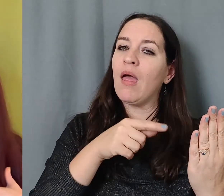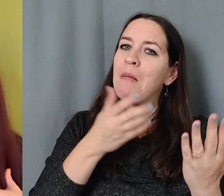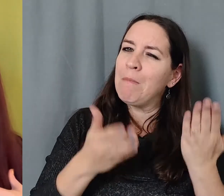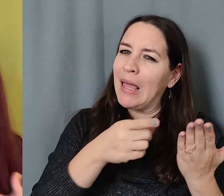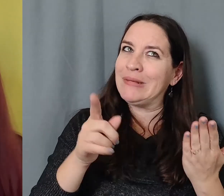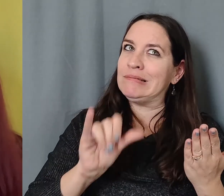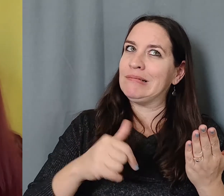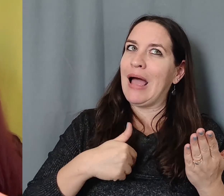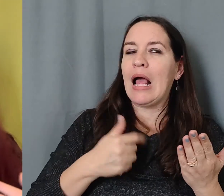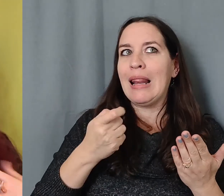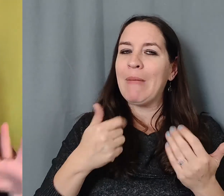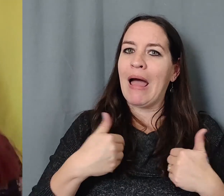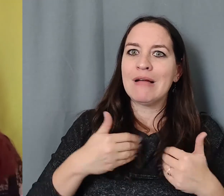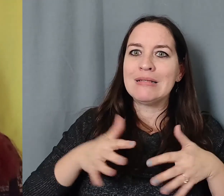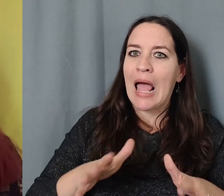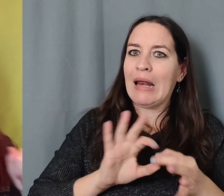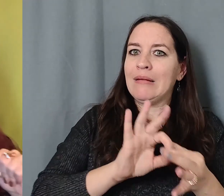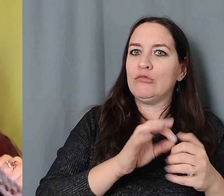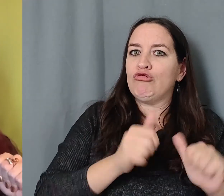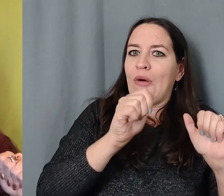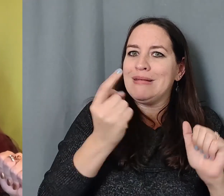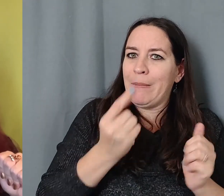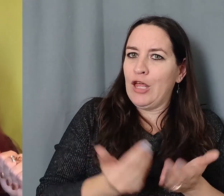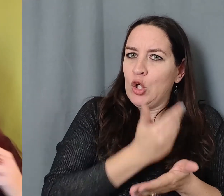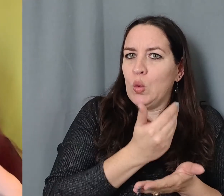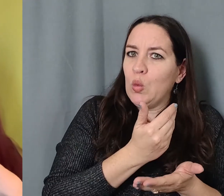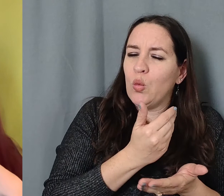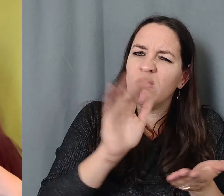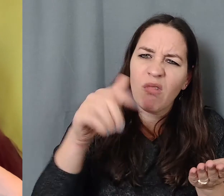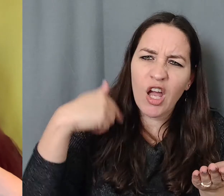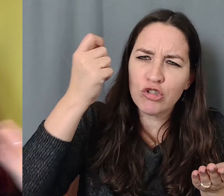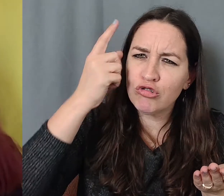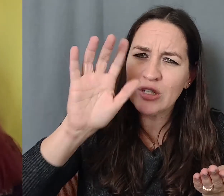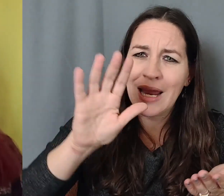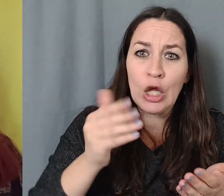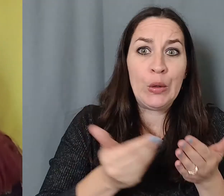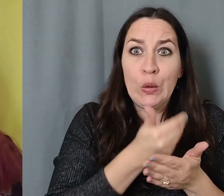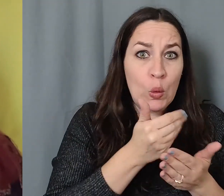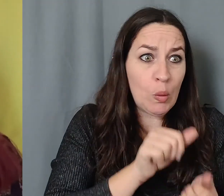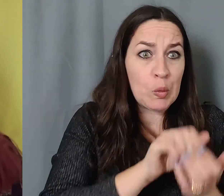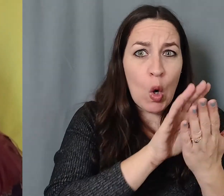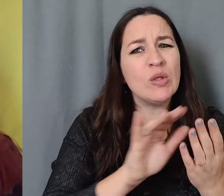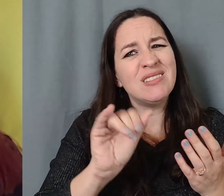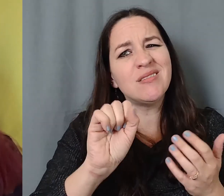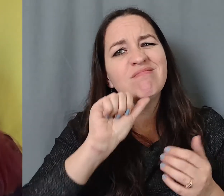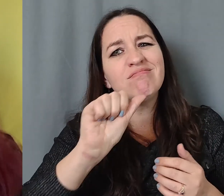to be a beginner at something that you're not willing to even try that. And that makes perfect sense. It is uncomfortable, but I think that getting